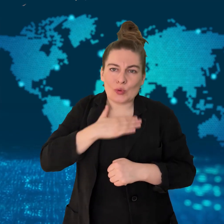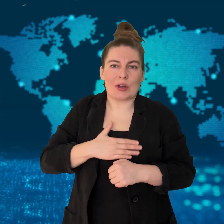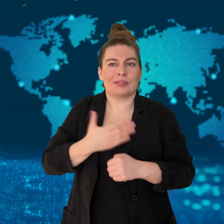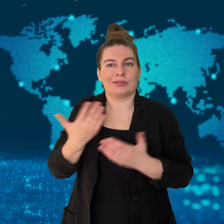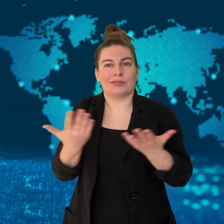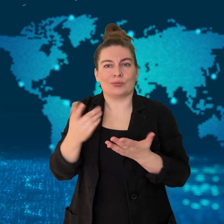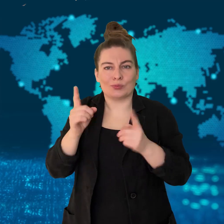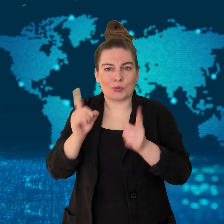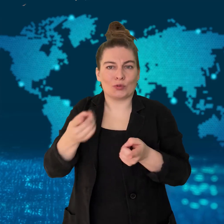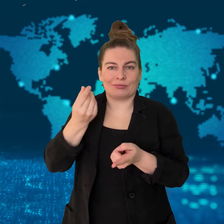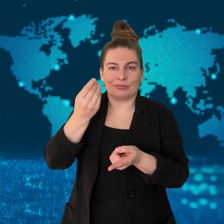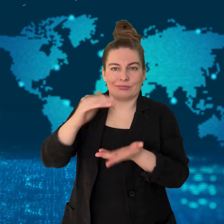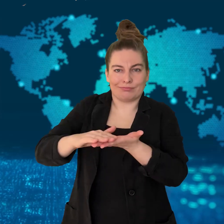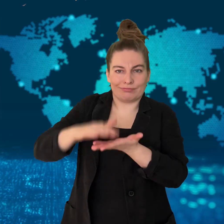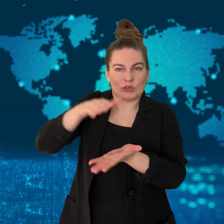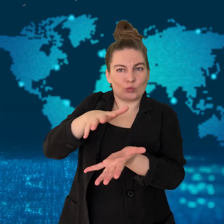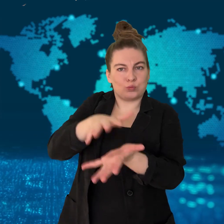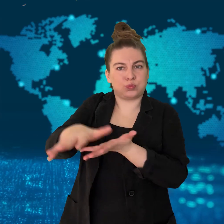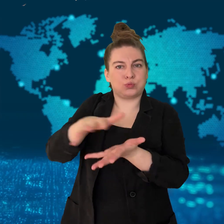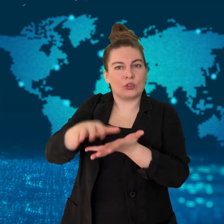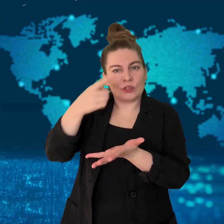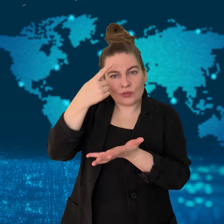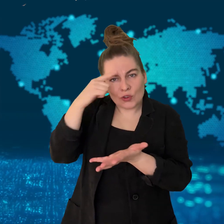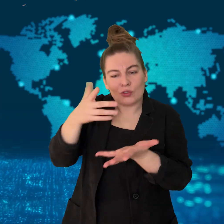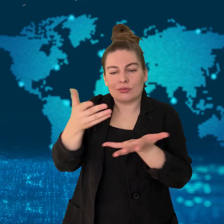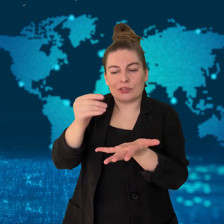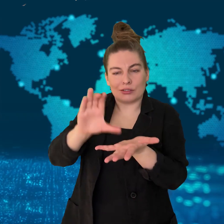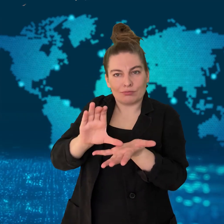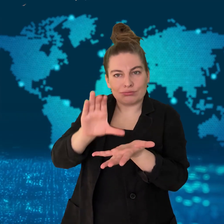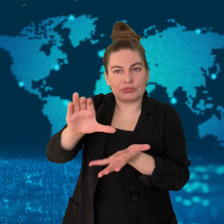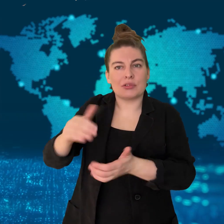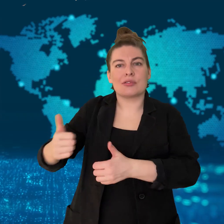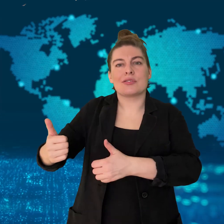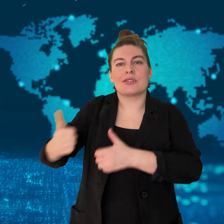There would be investments in air defense,